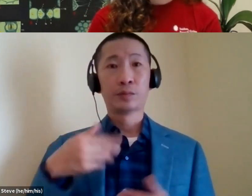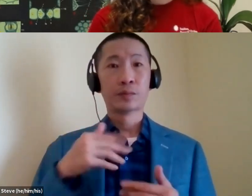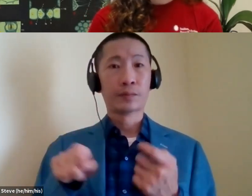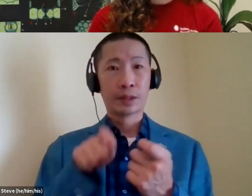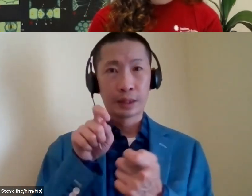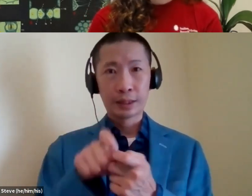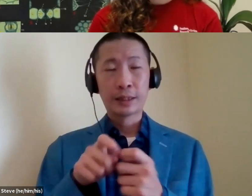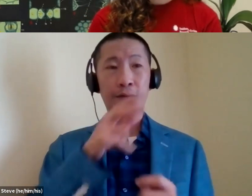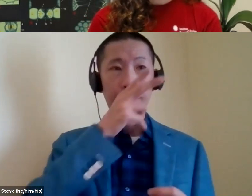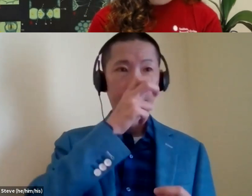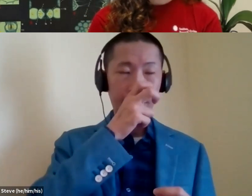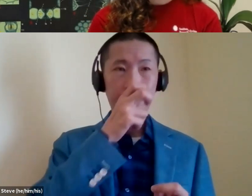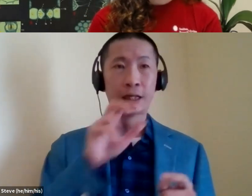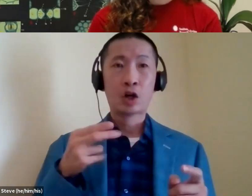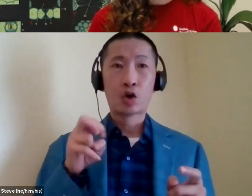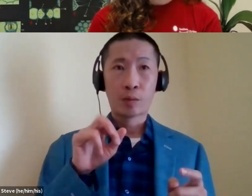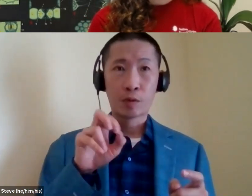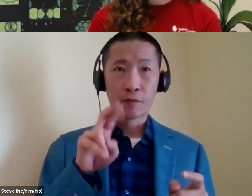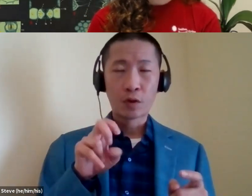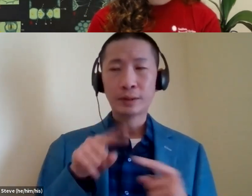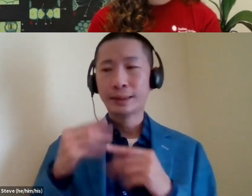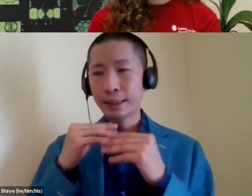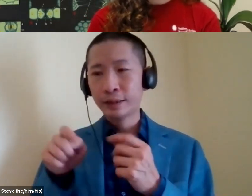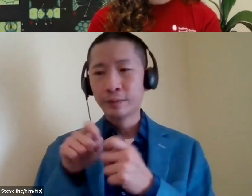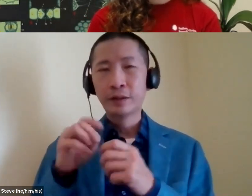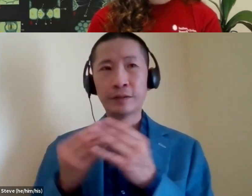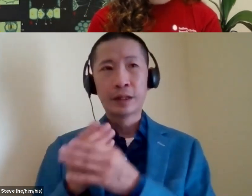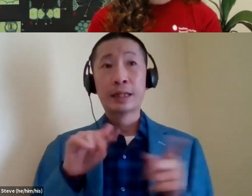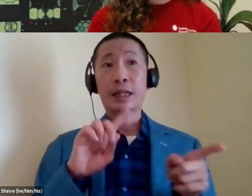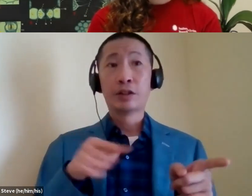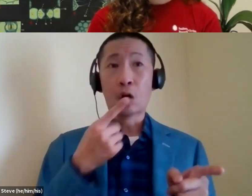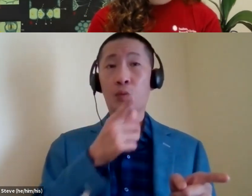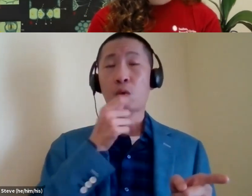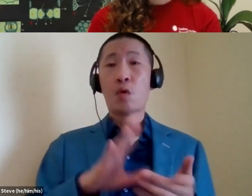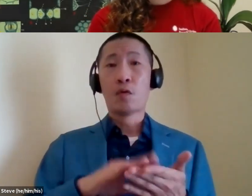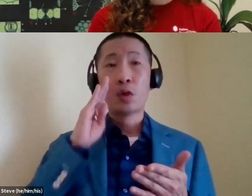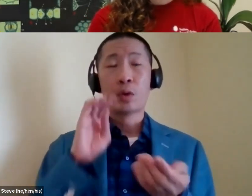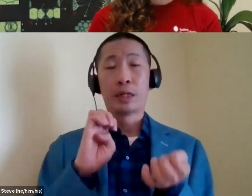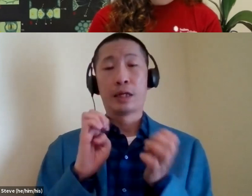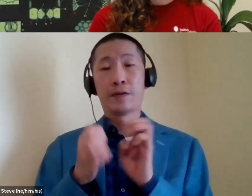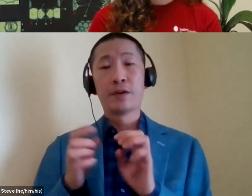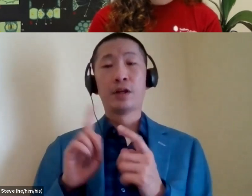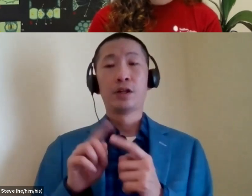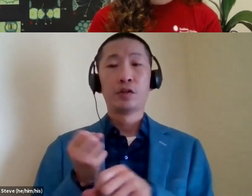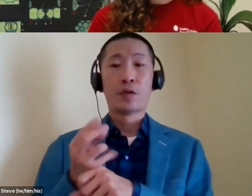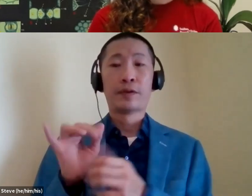Kim Komatsu (she/her): insect herbivores that eat very specific plants because they're the only ones that have learned or evolved over time to overcome those defenses.